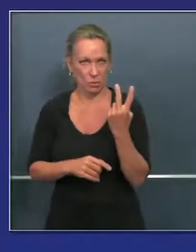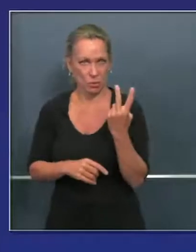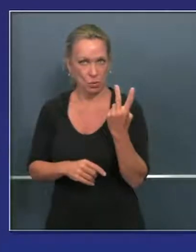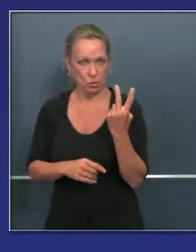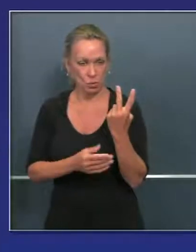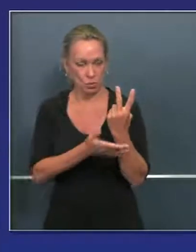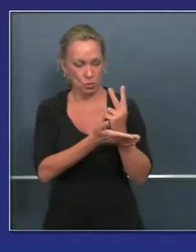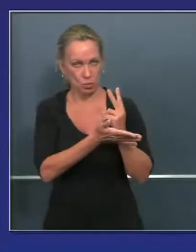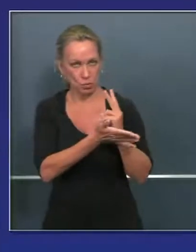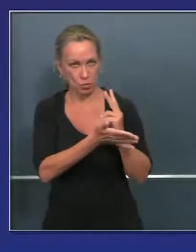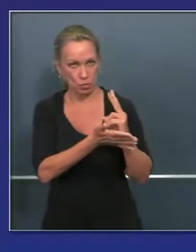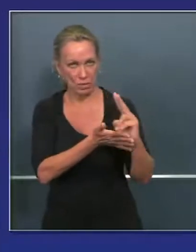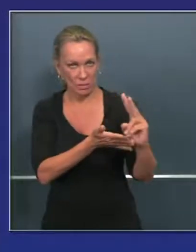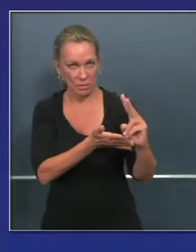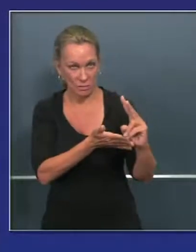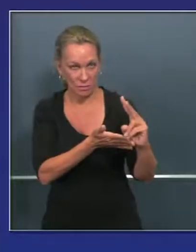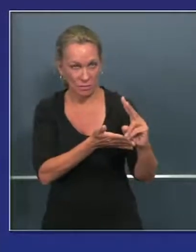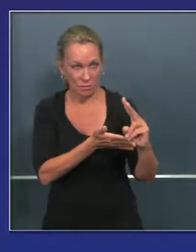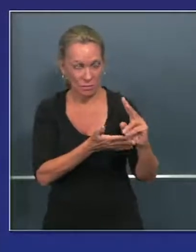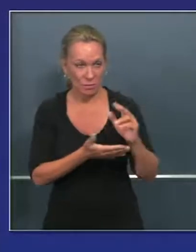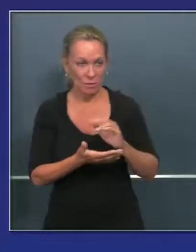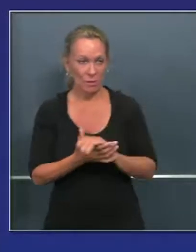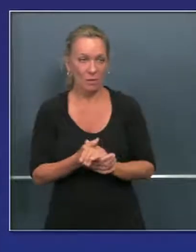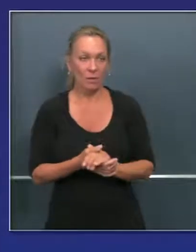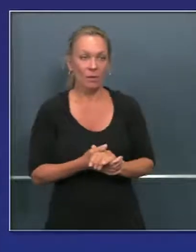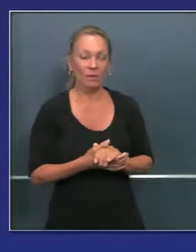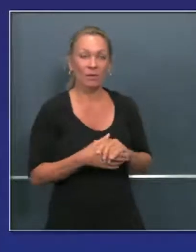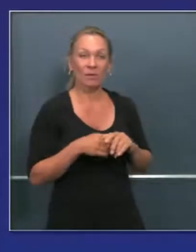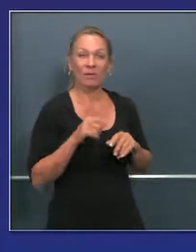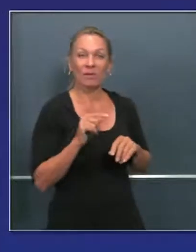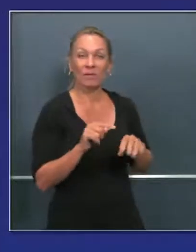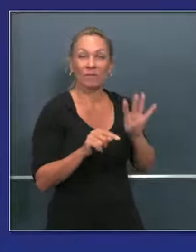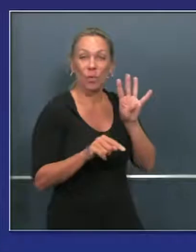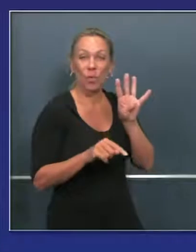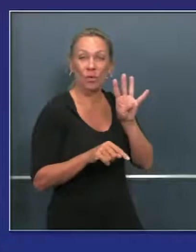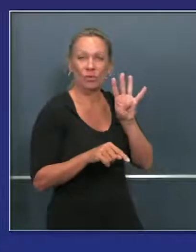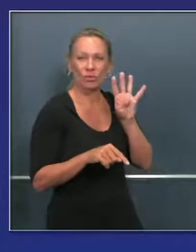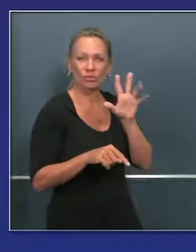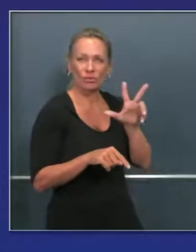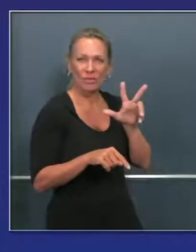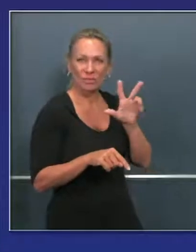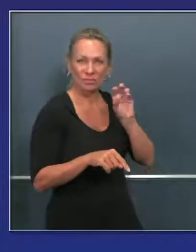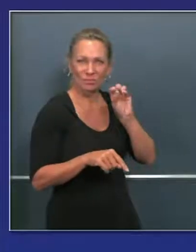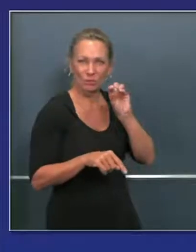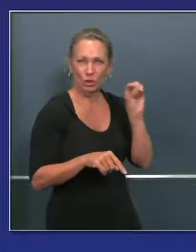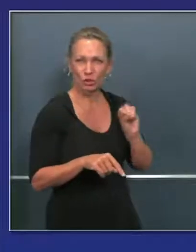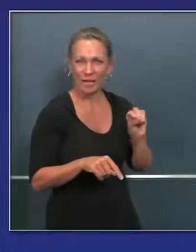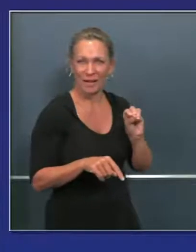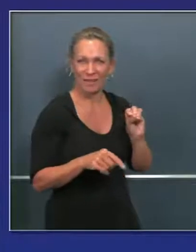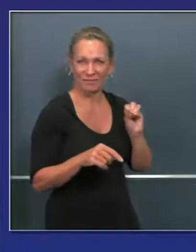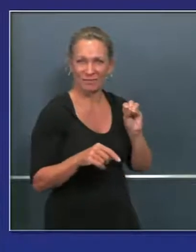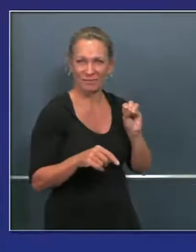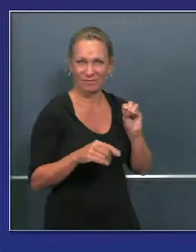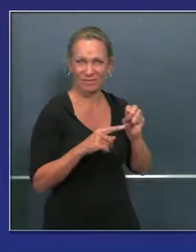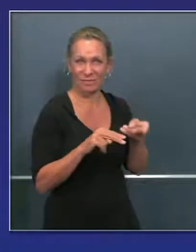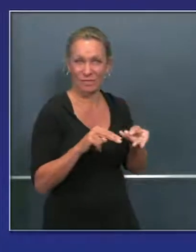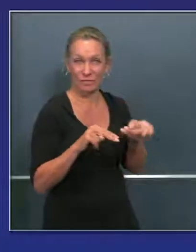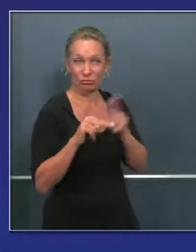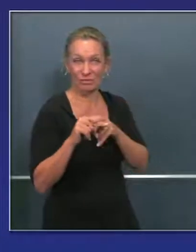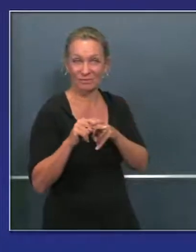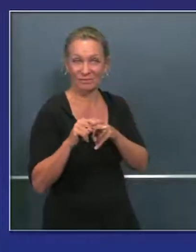roughly forty three percent forty three percent in the last two weeks you'll see though here in terms